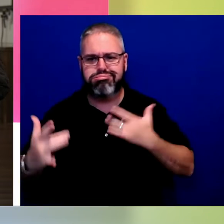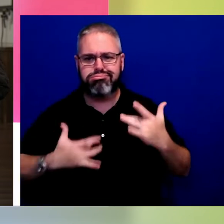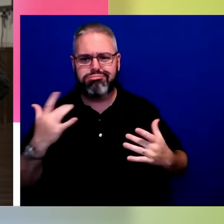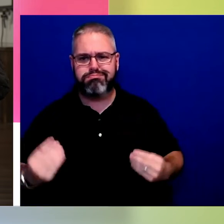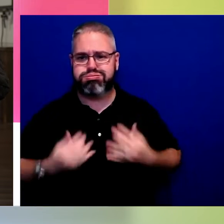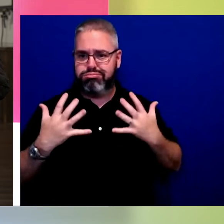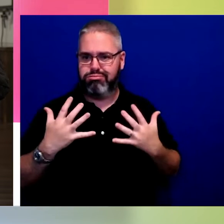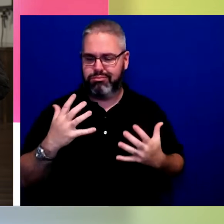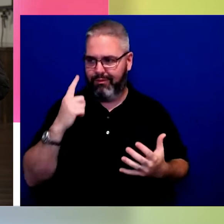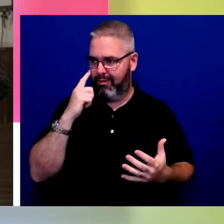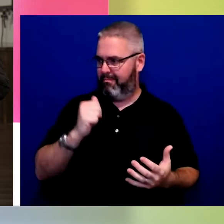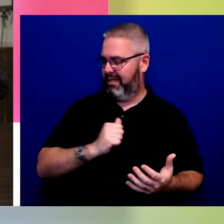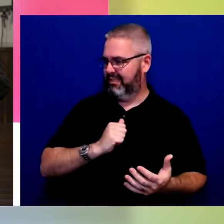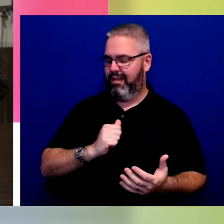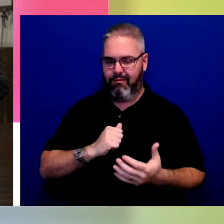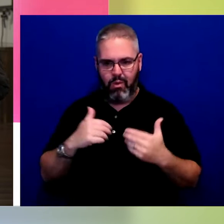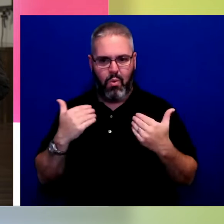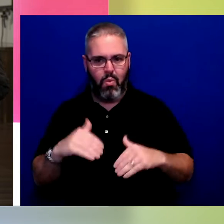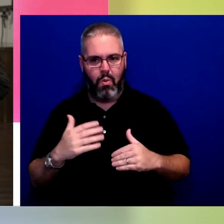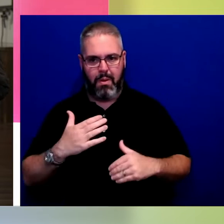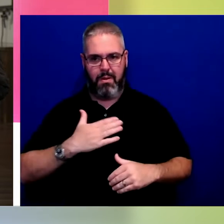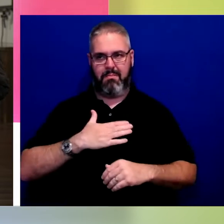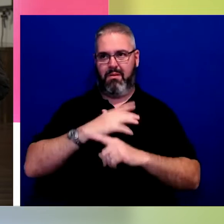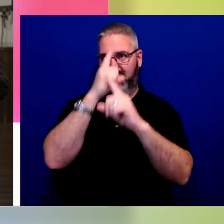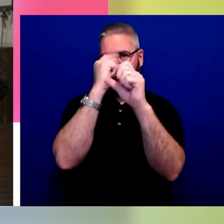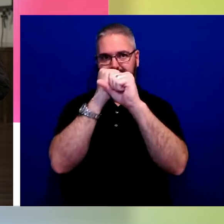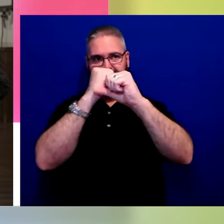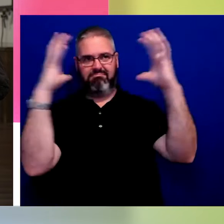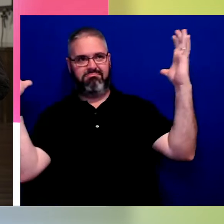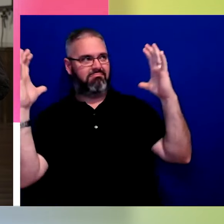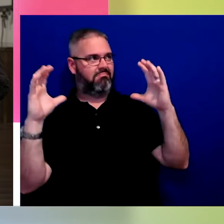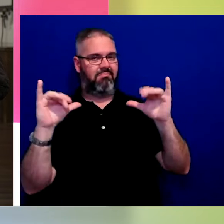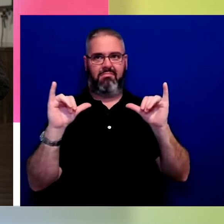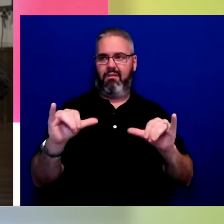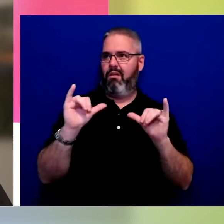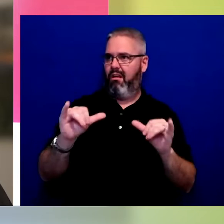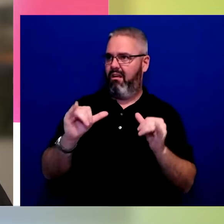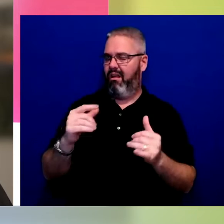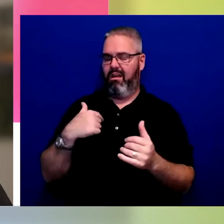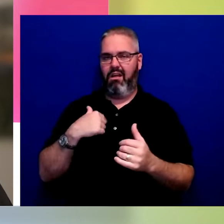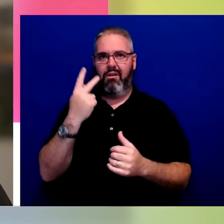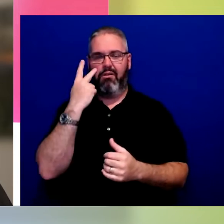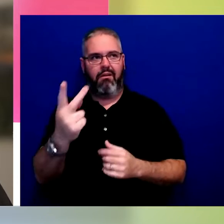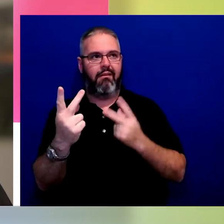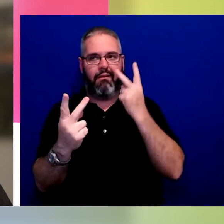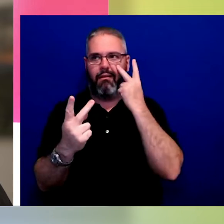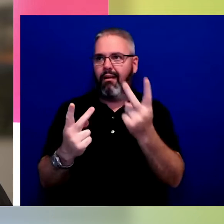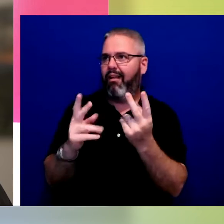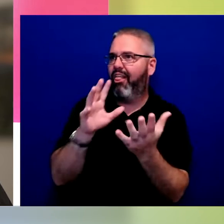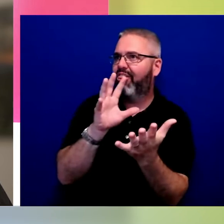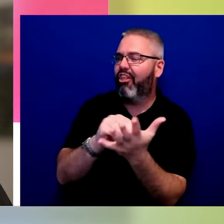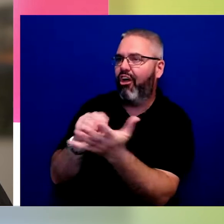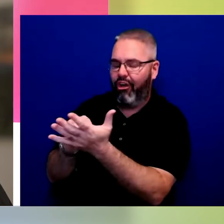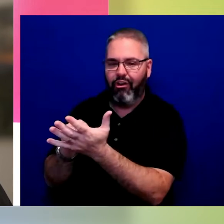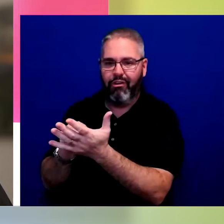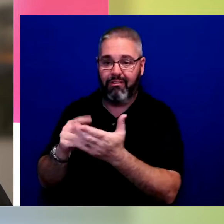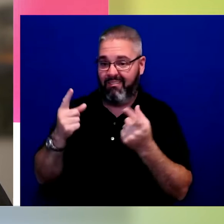it broadened my perspective and gave me insight. After my ALS diagnosis,